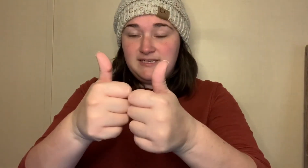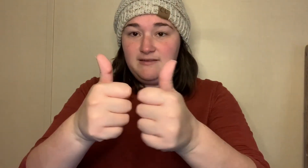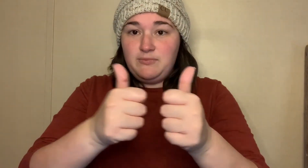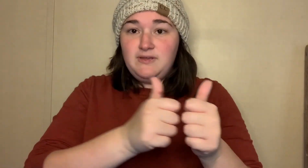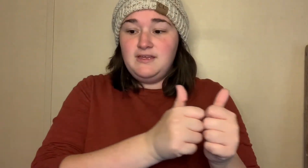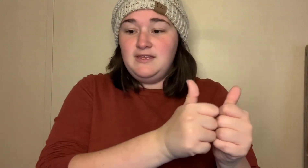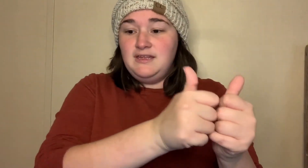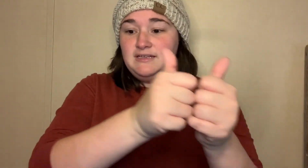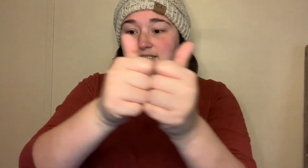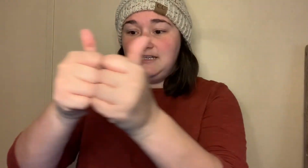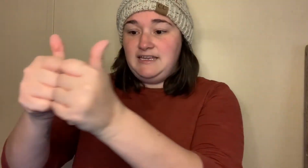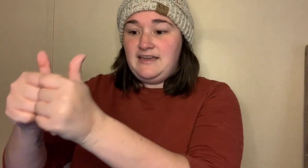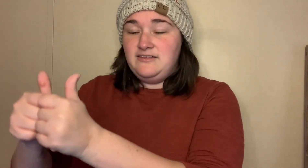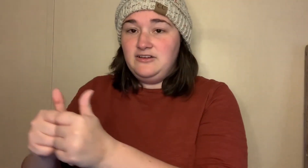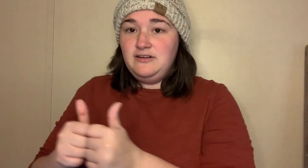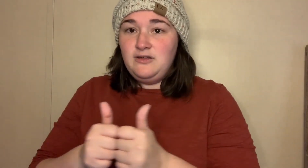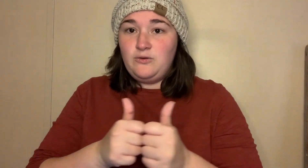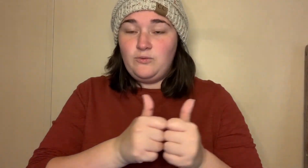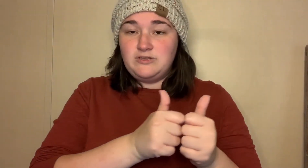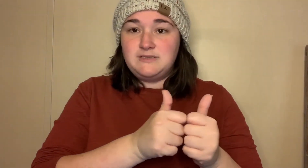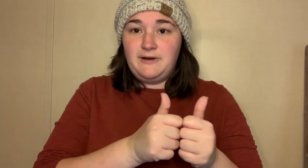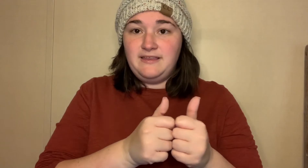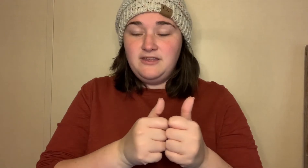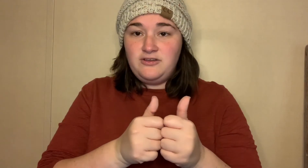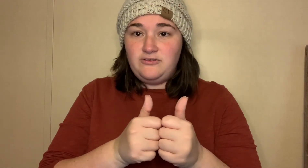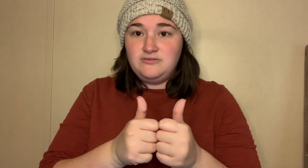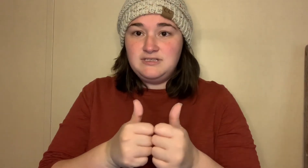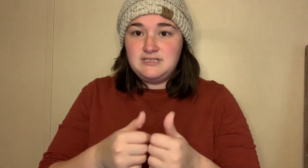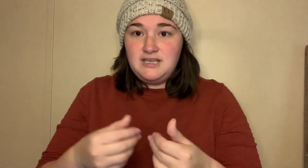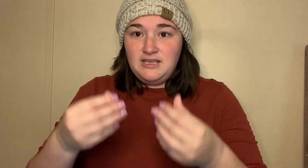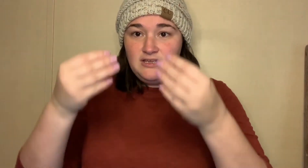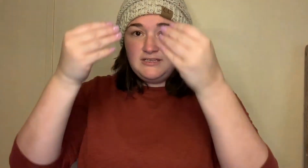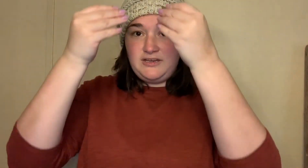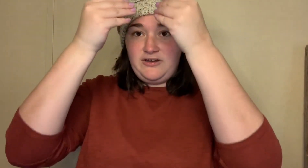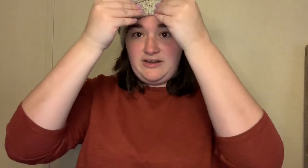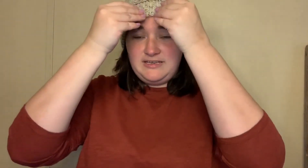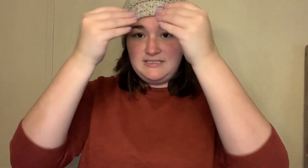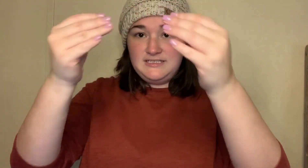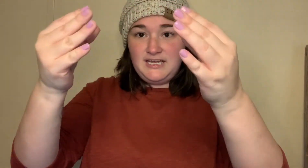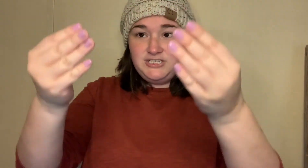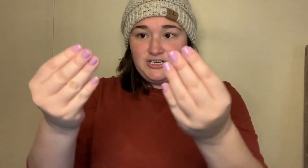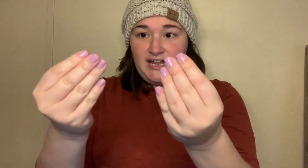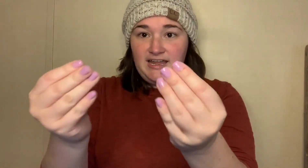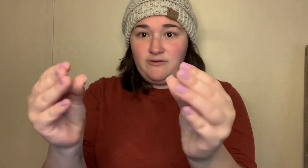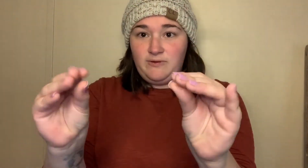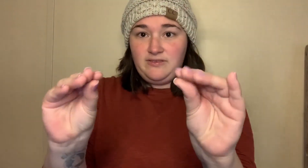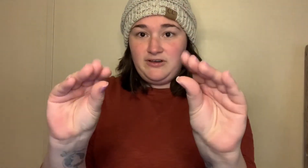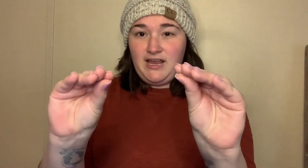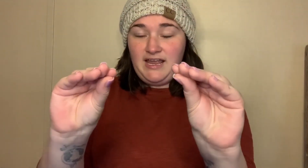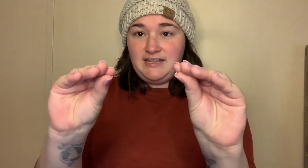thumbs up together we'll spread the news so you're gonna touch your head with your hands